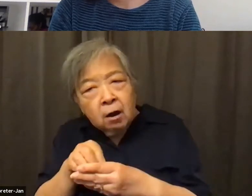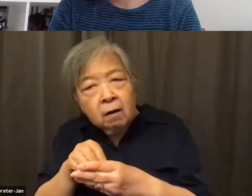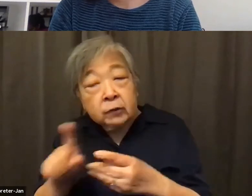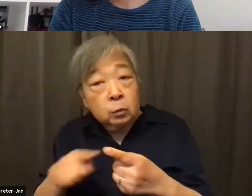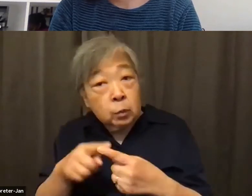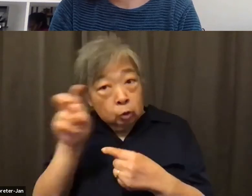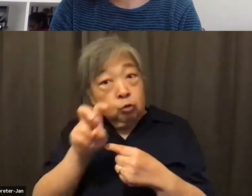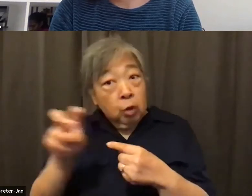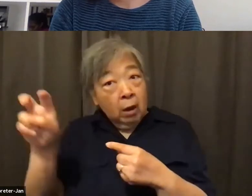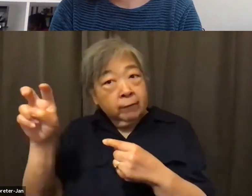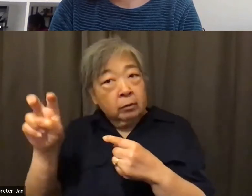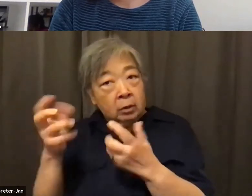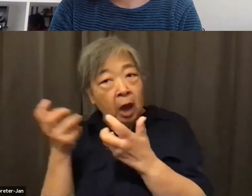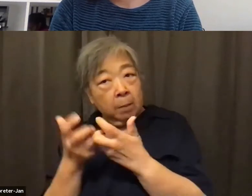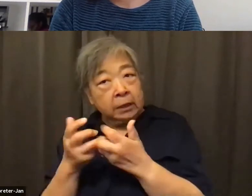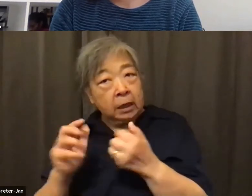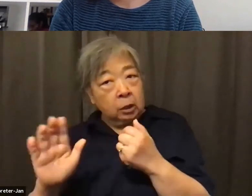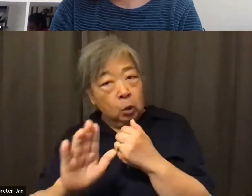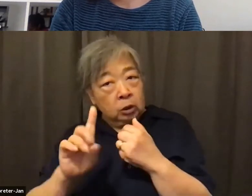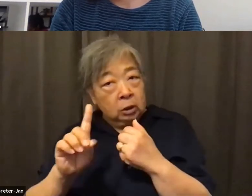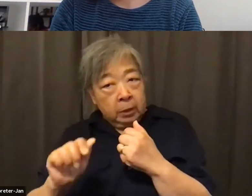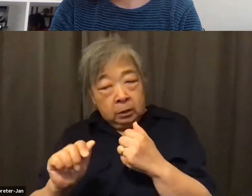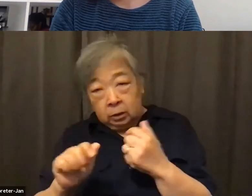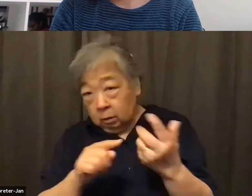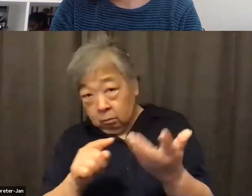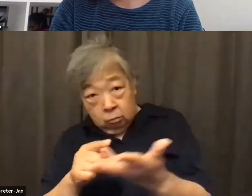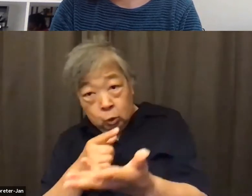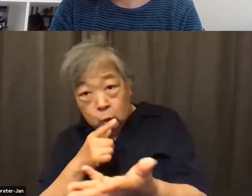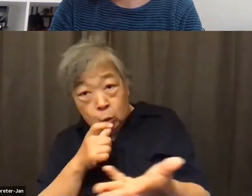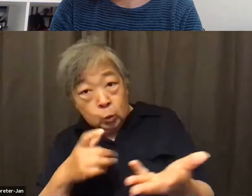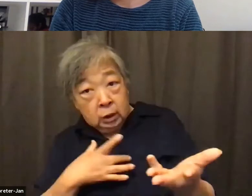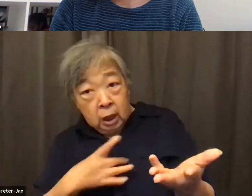Would anyone like to start?